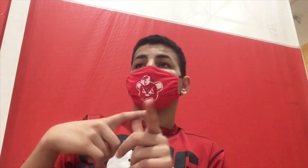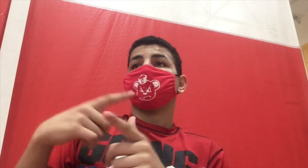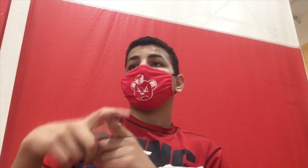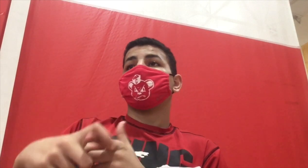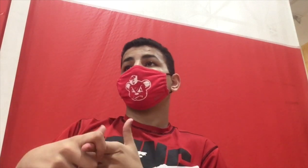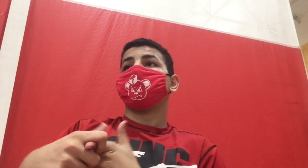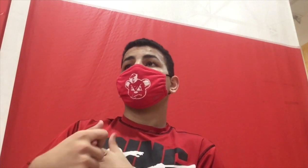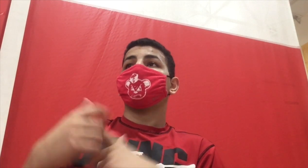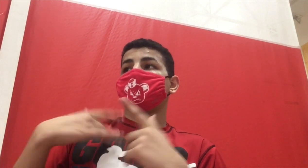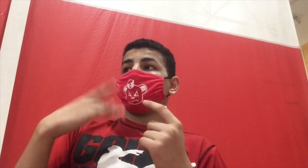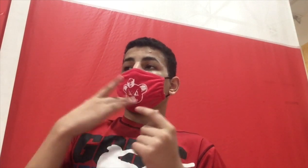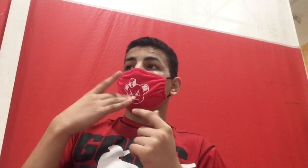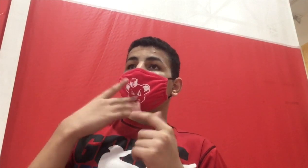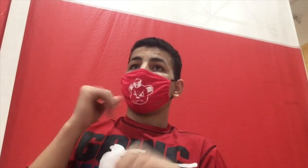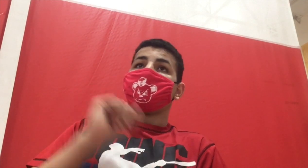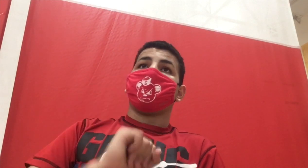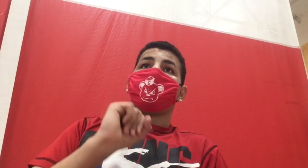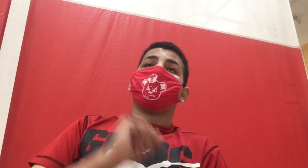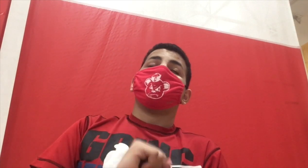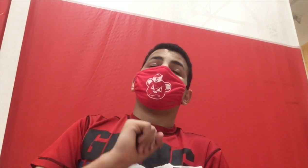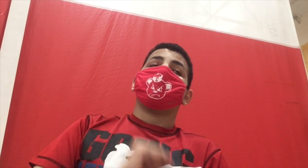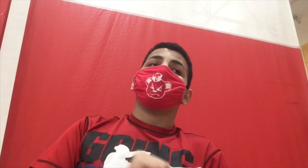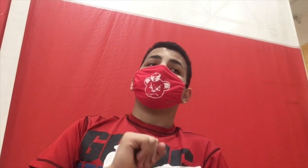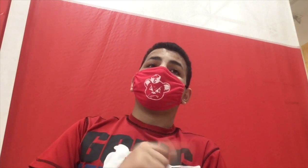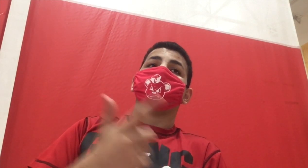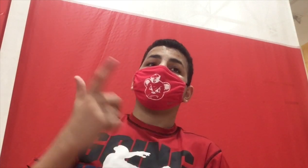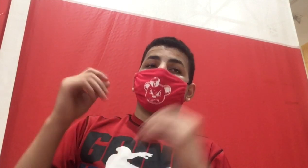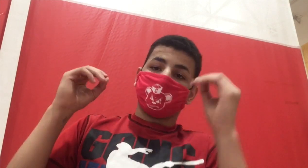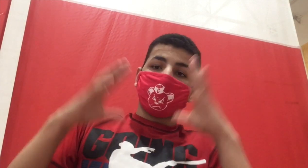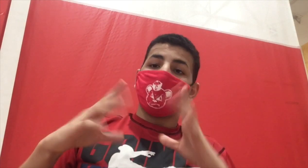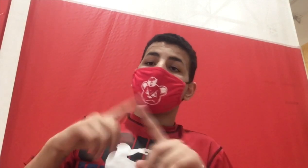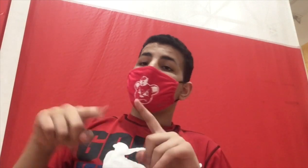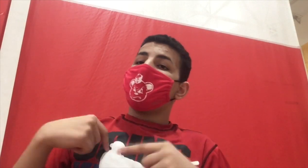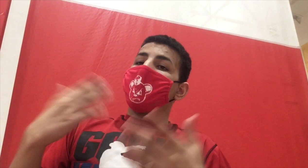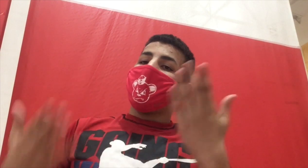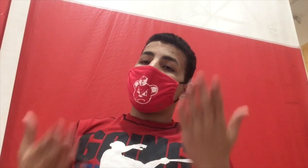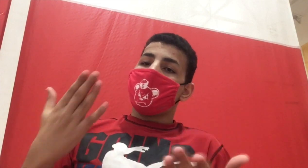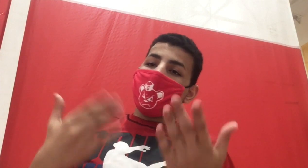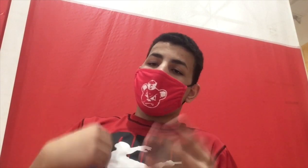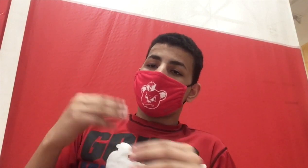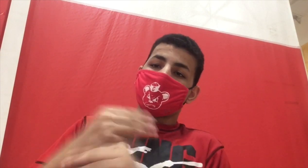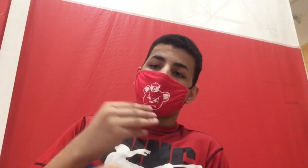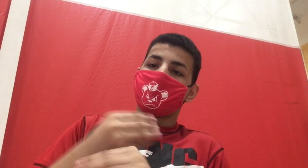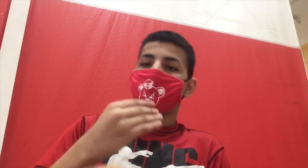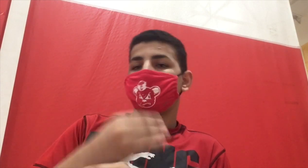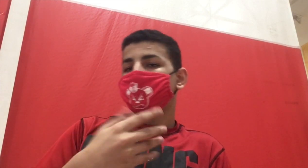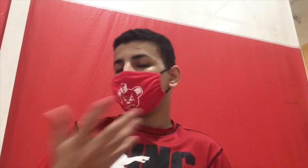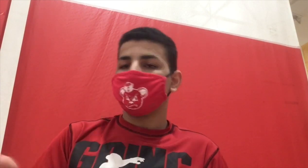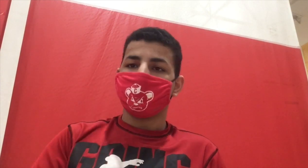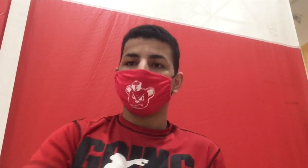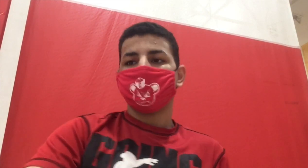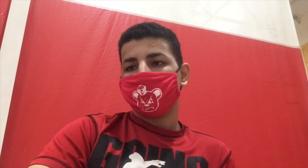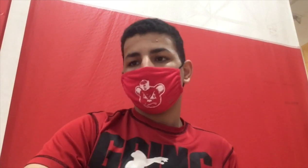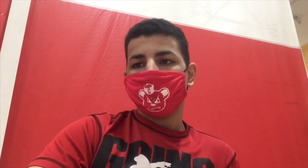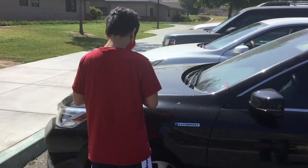I'd like to have a Tesla. An I'd rather work as a teacher, maybe math or so.